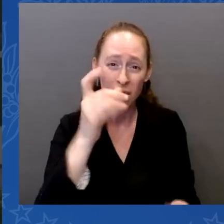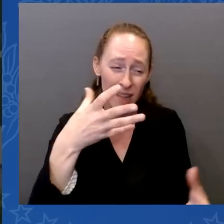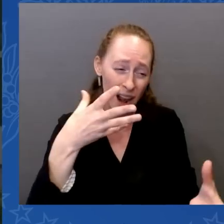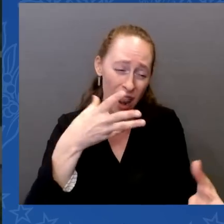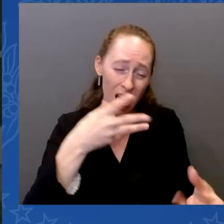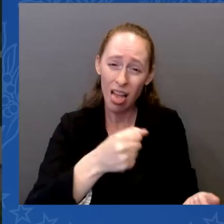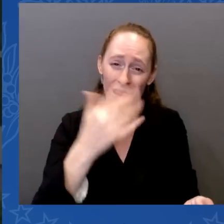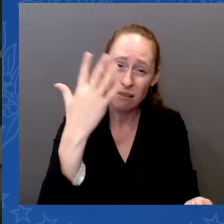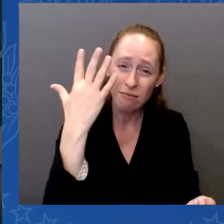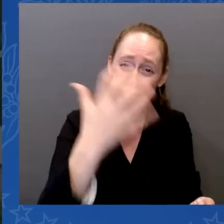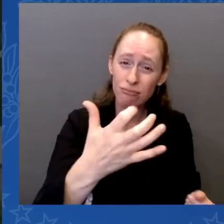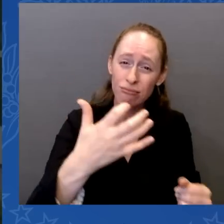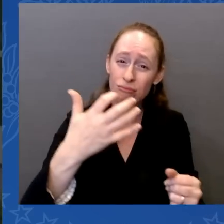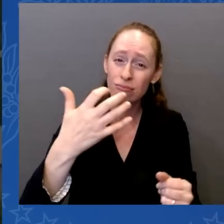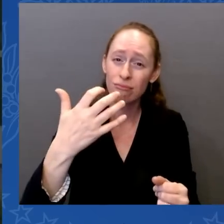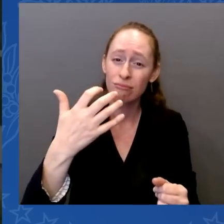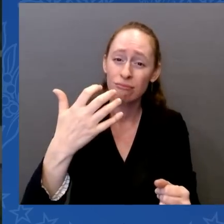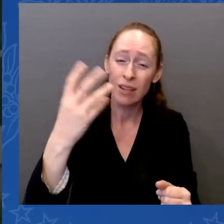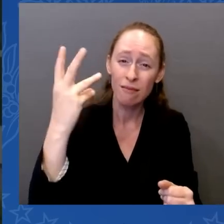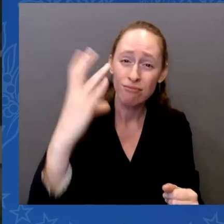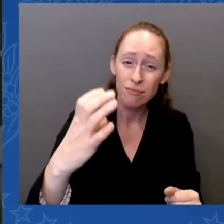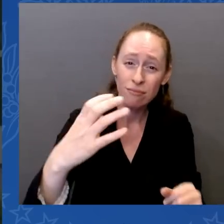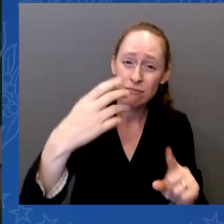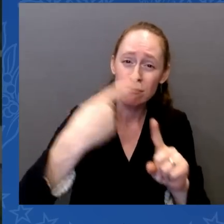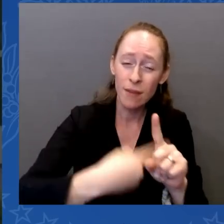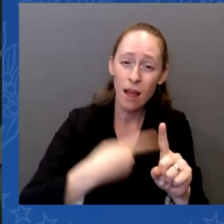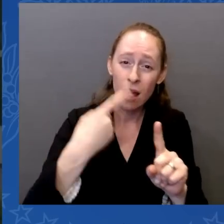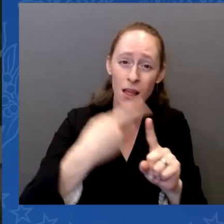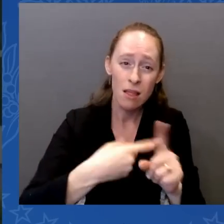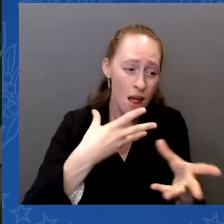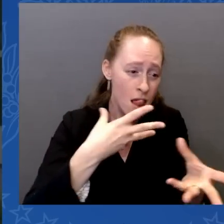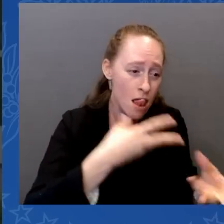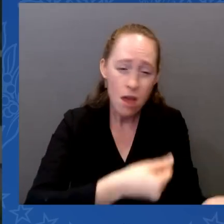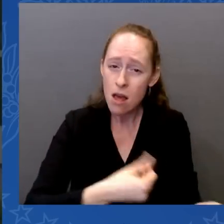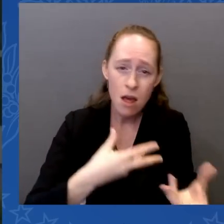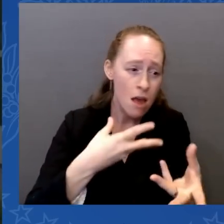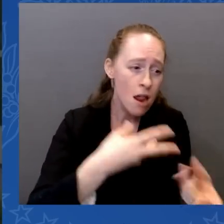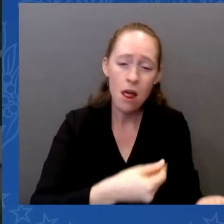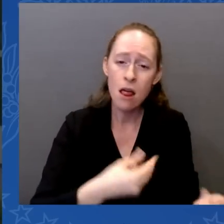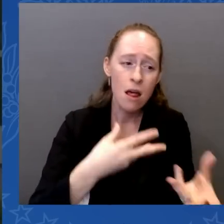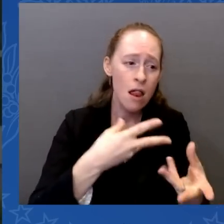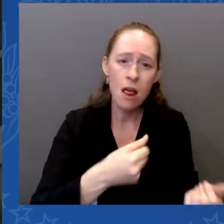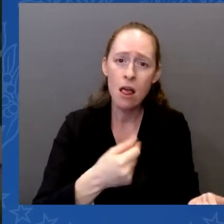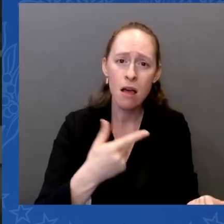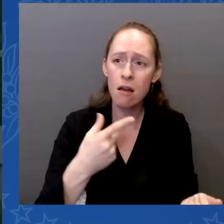How in God's name -- not a joke -- how in God's name do you look at that child --